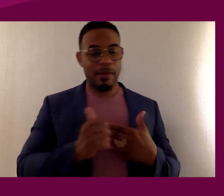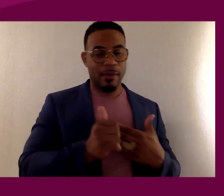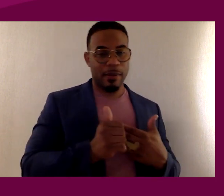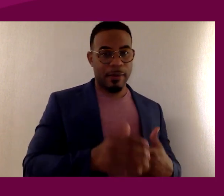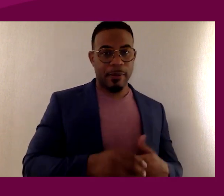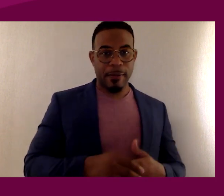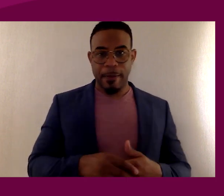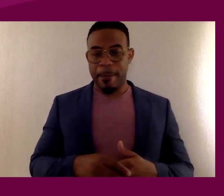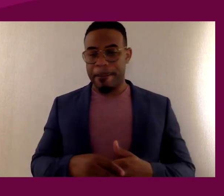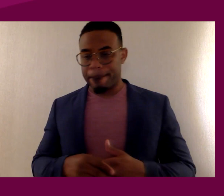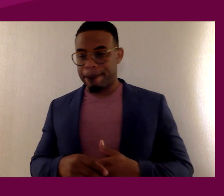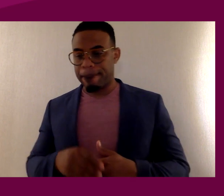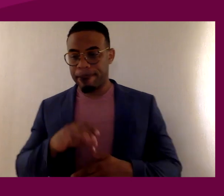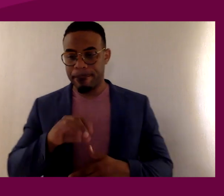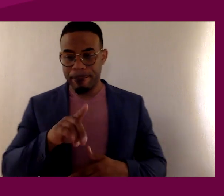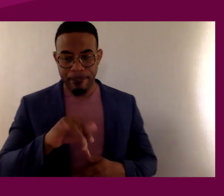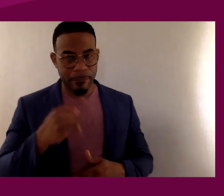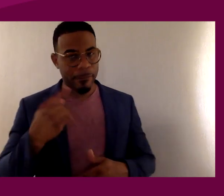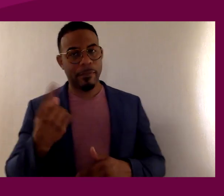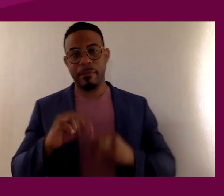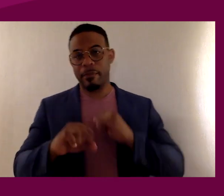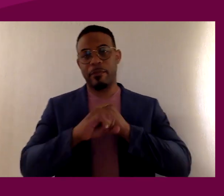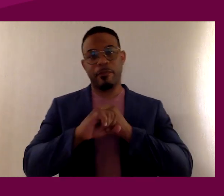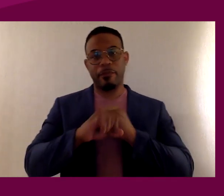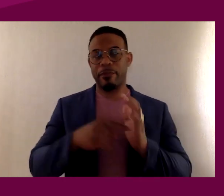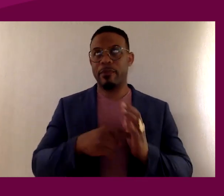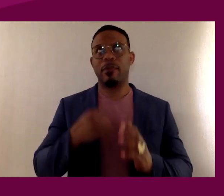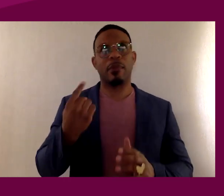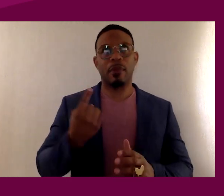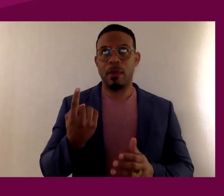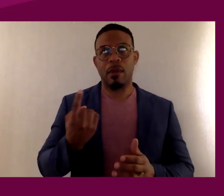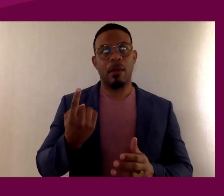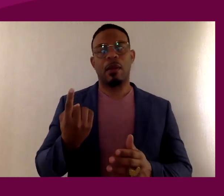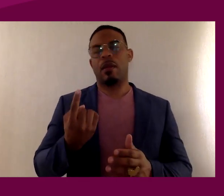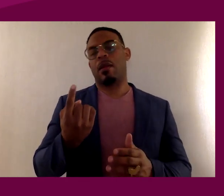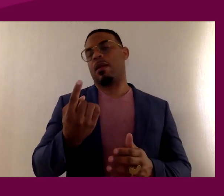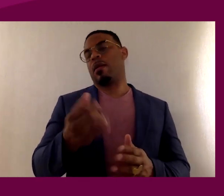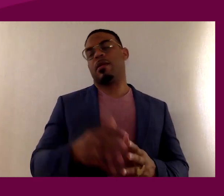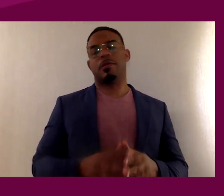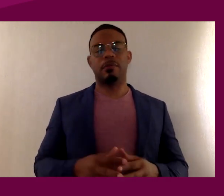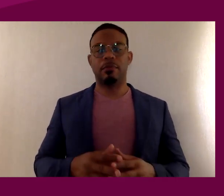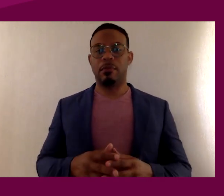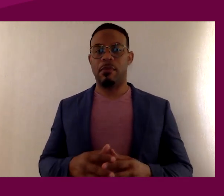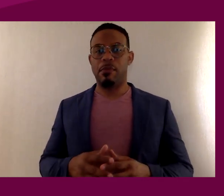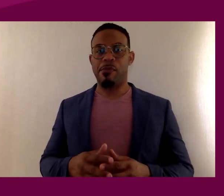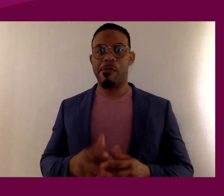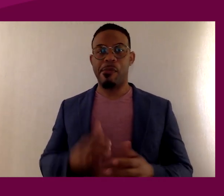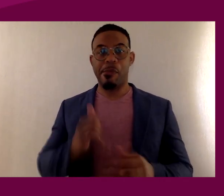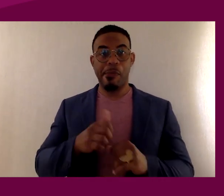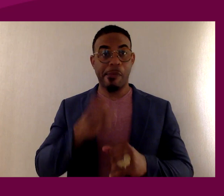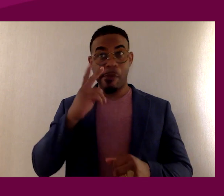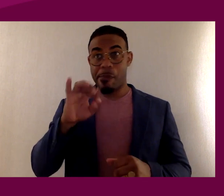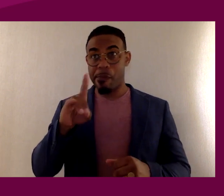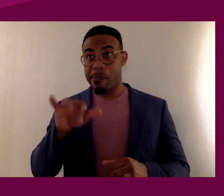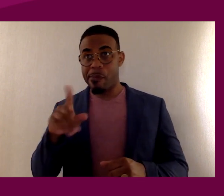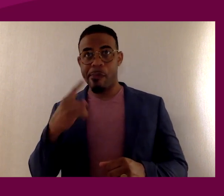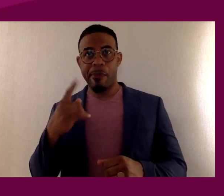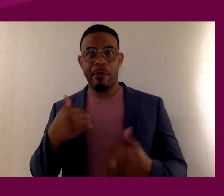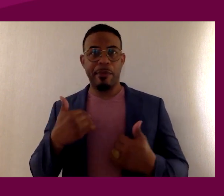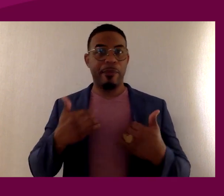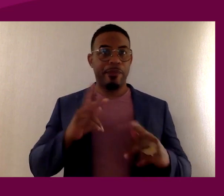old leadership and young leadership. Judy always promoted this, always, always, always. Every time